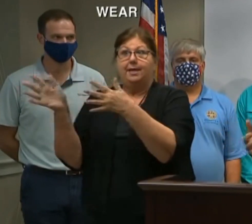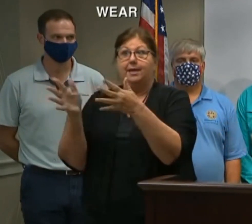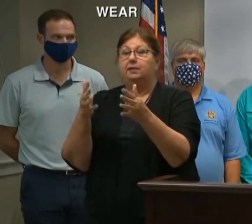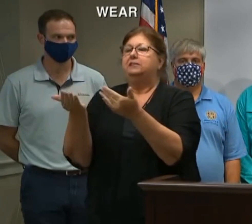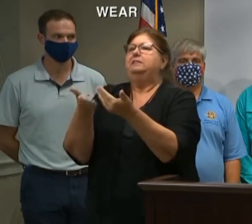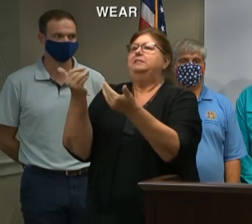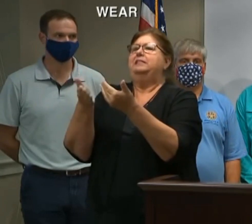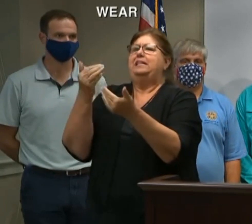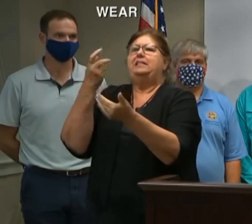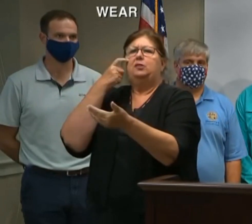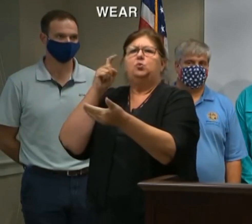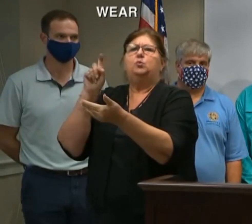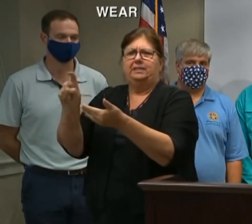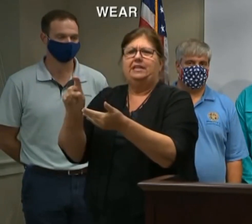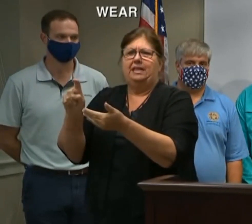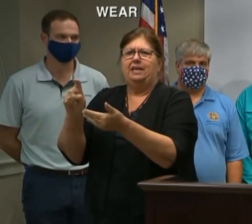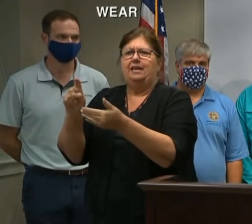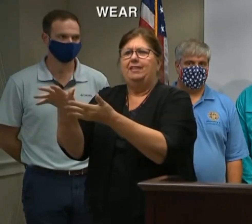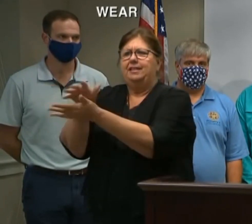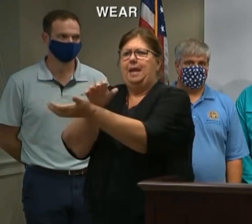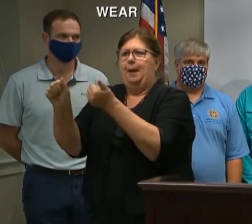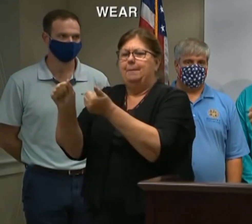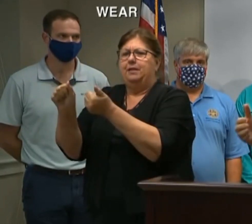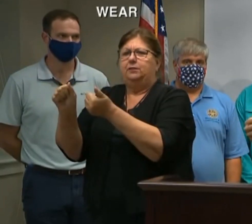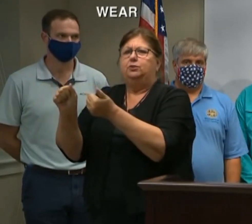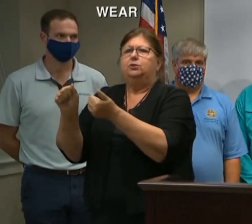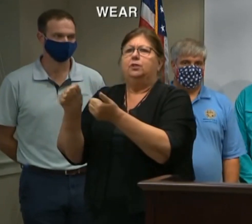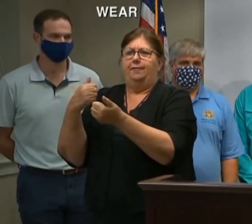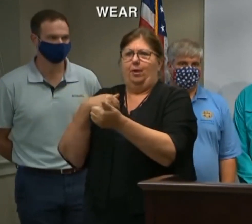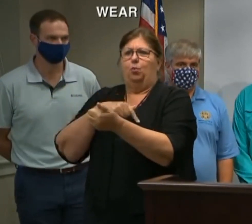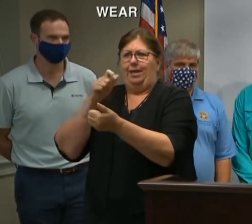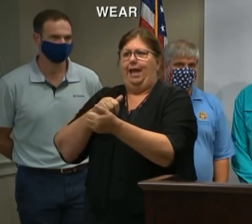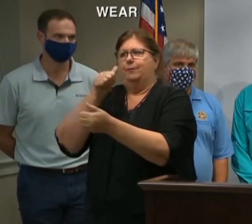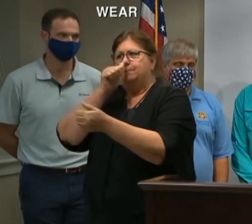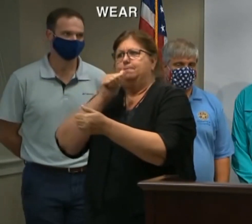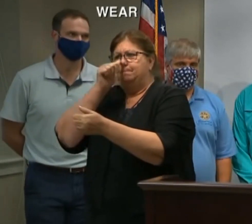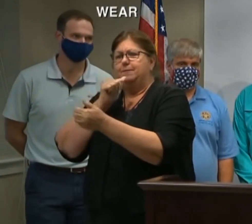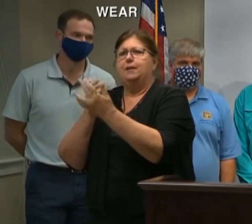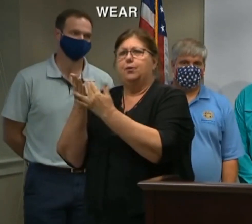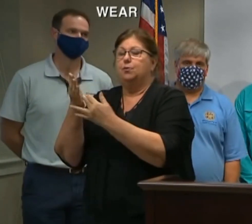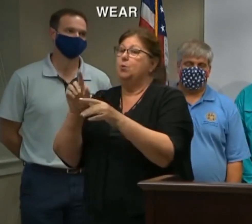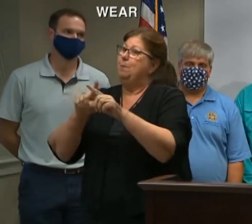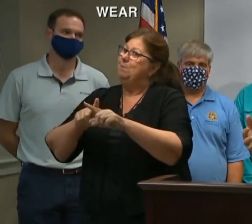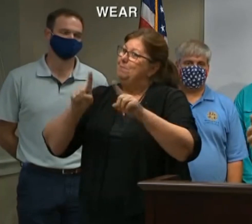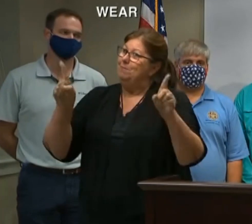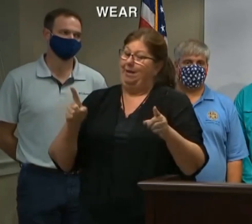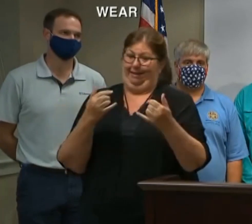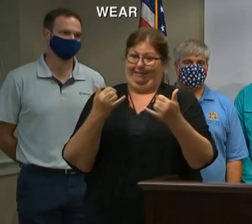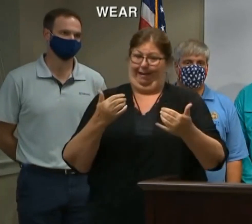that the community encounters and that we have to work our way through with a water event with a flooding event